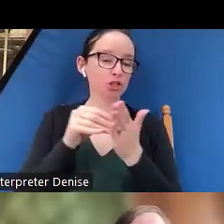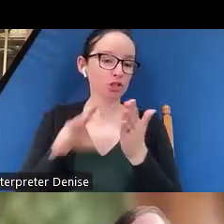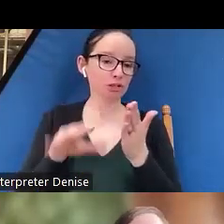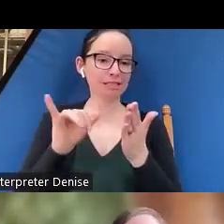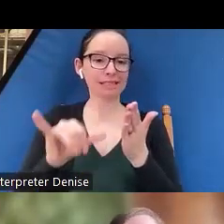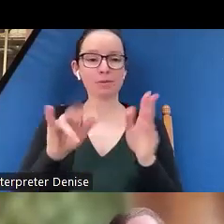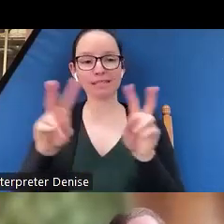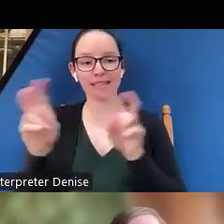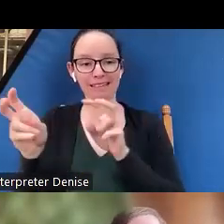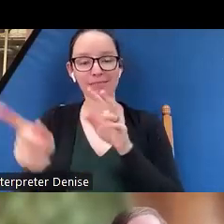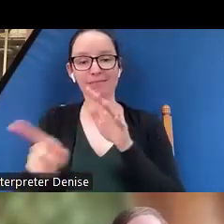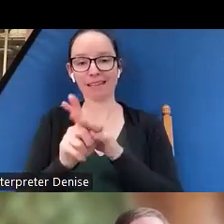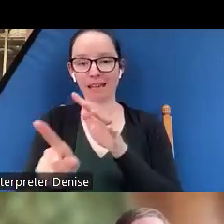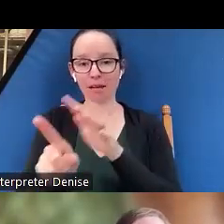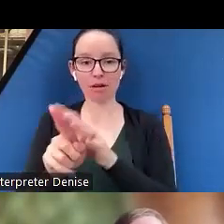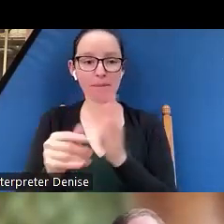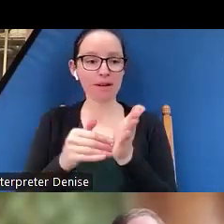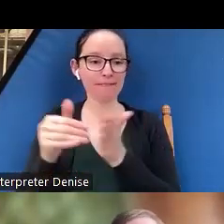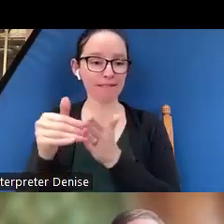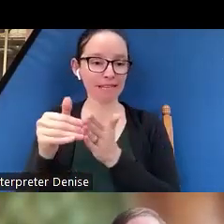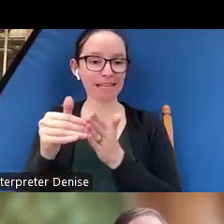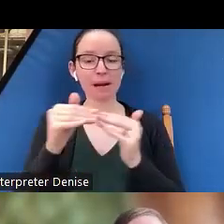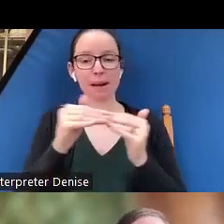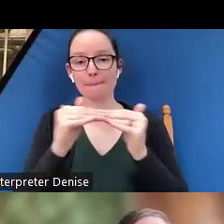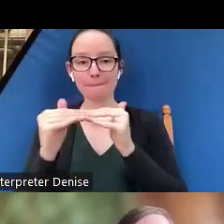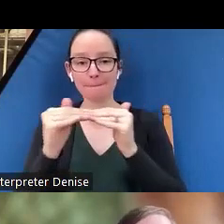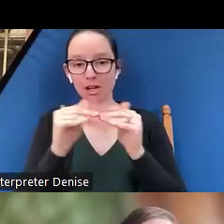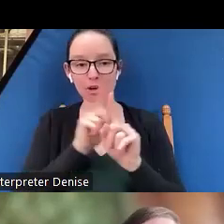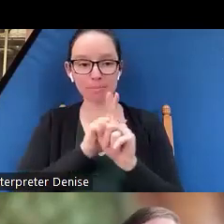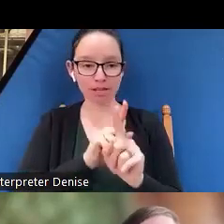So peer mentorship, seminar series advising other ways to